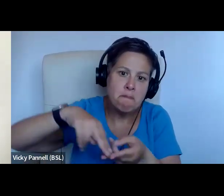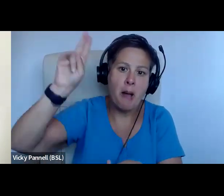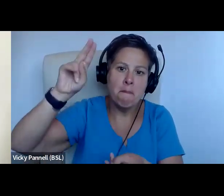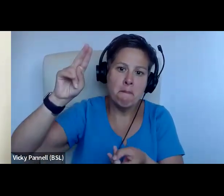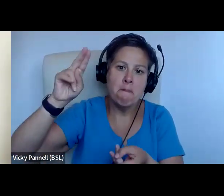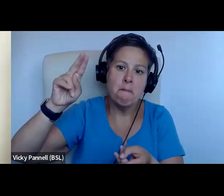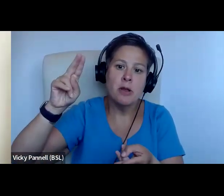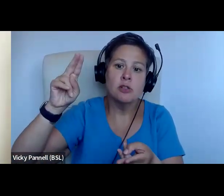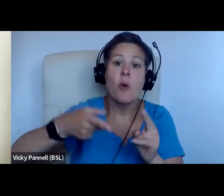end of the decade.